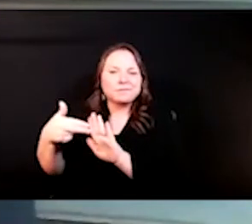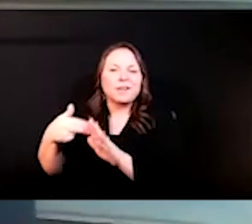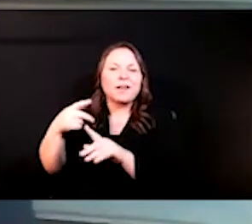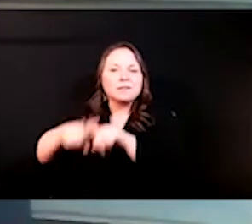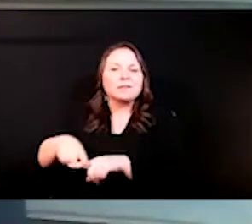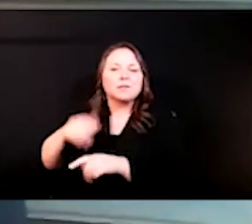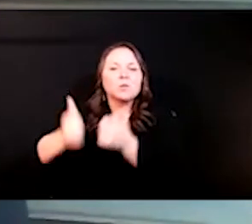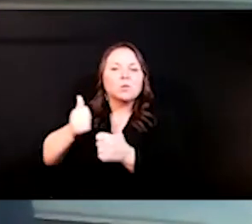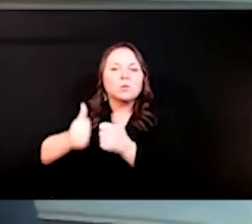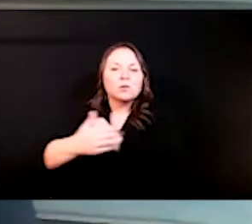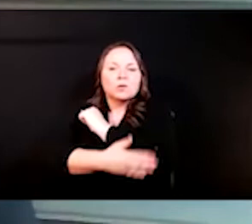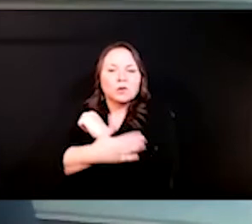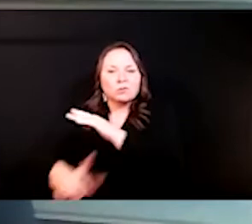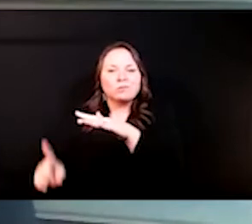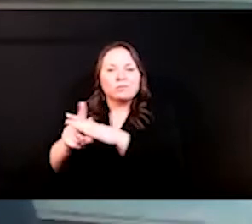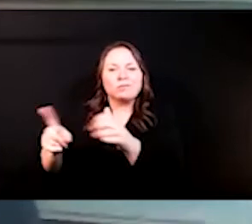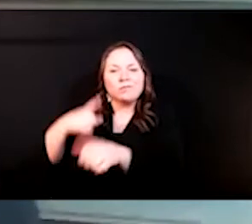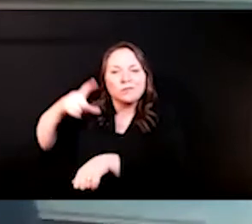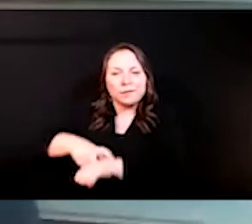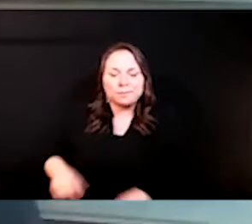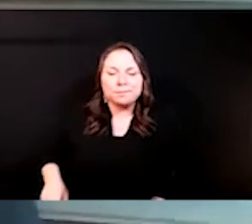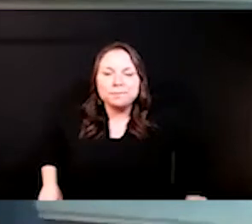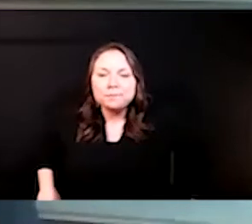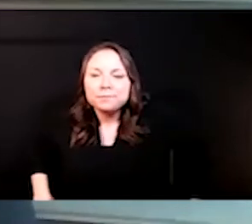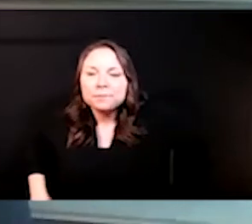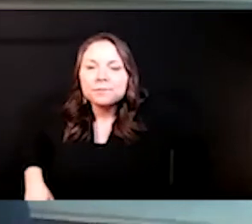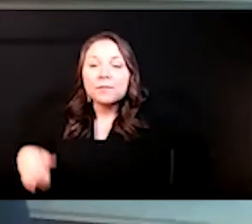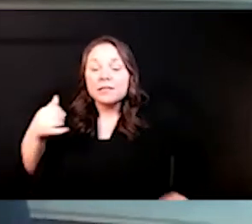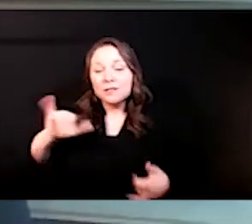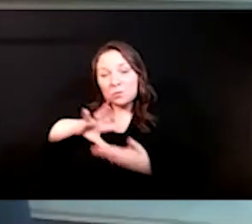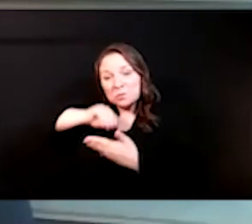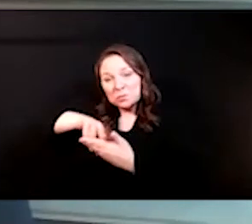THE SOUTH AFRICAN VARIANTS WHICH ARE NAMED BASED ON THEIR COUNTRY OF ORIGIN. WE'RE LEARNING A LOT ABOUT NOT ONLY